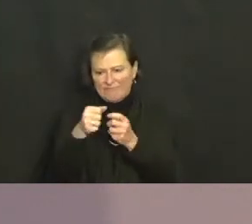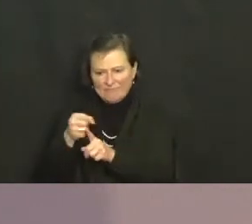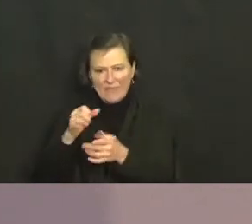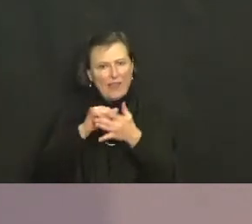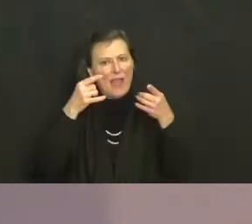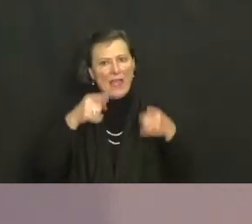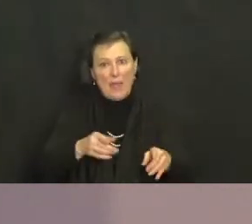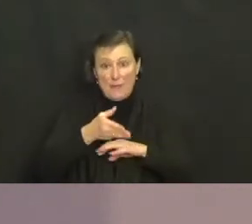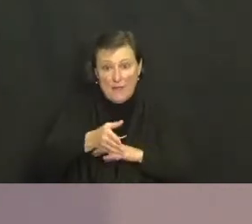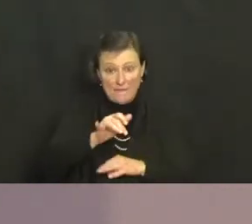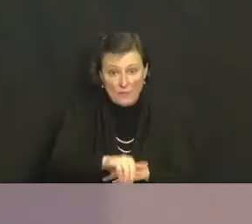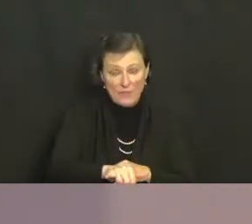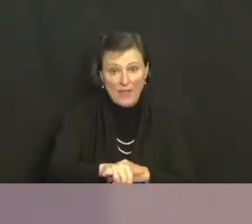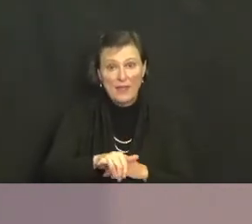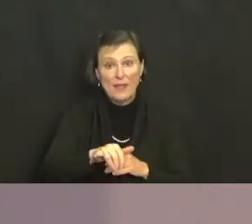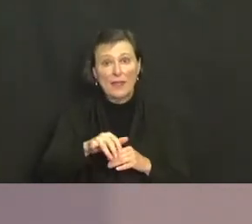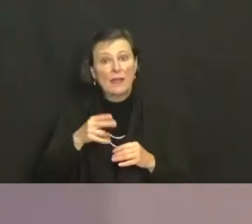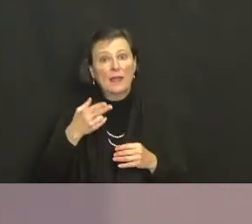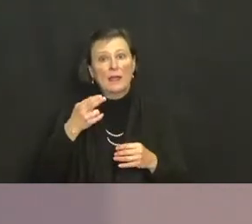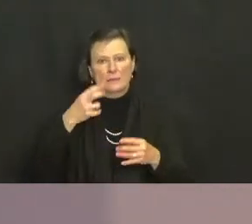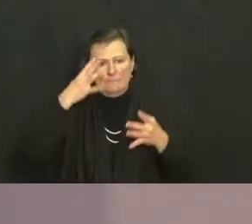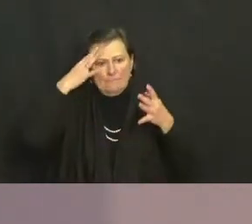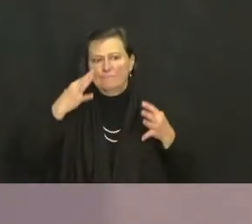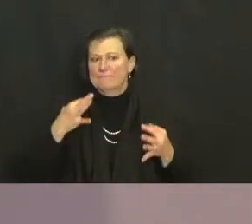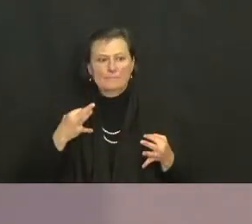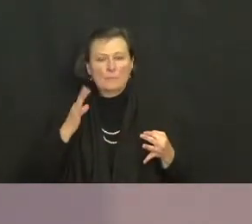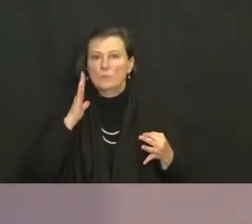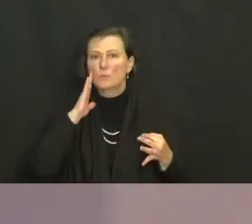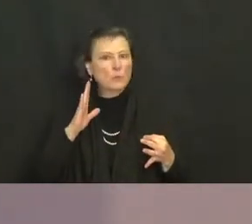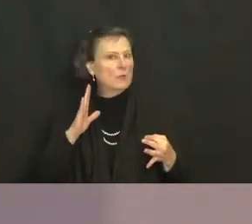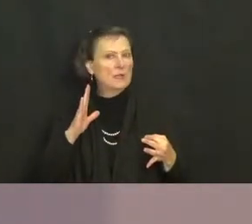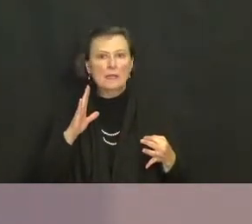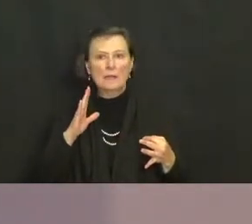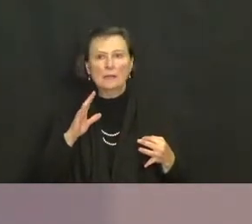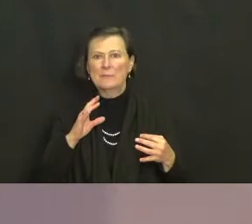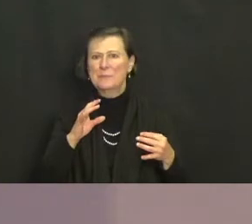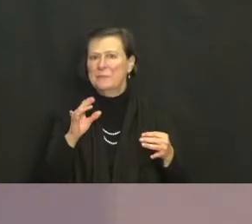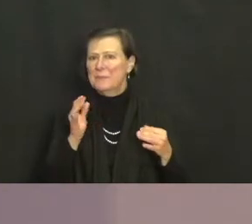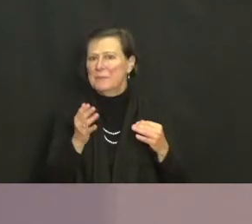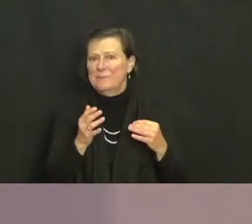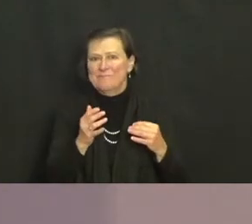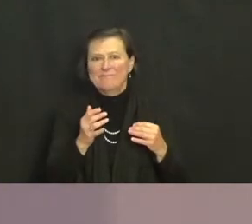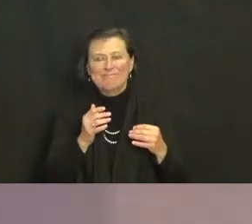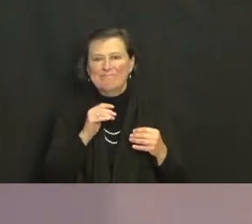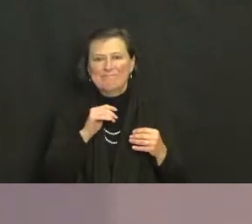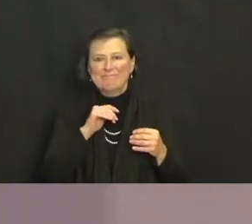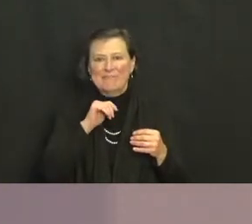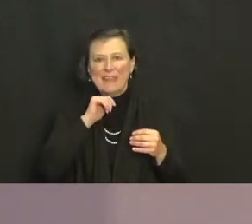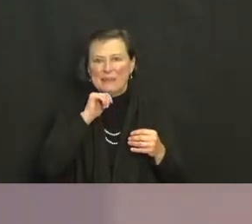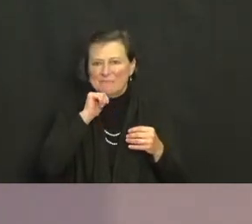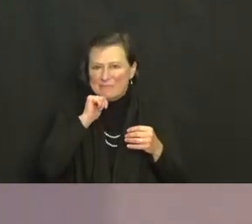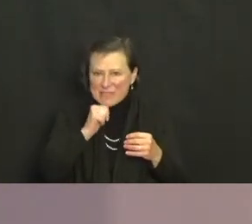And, he concluded that it was simply going to be suicidal and counterproductive for a